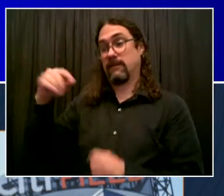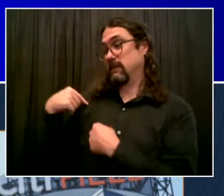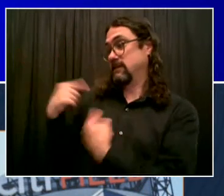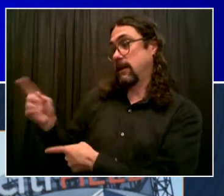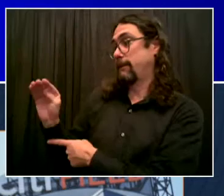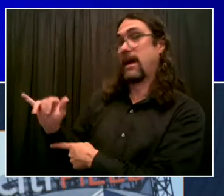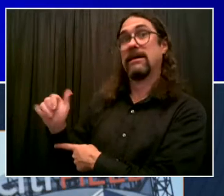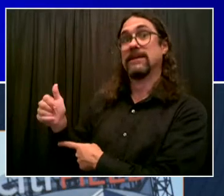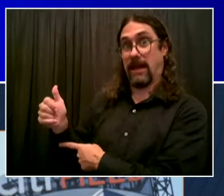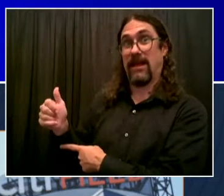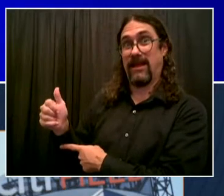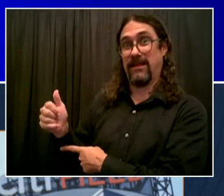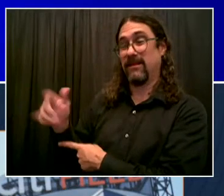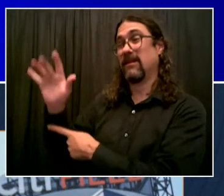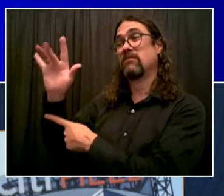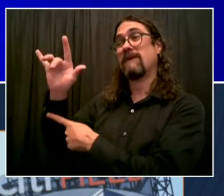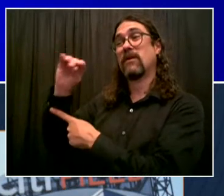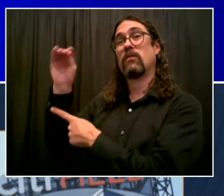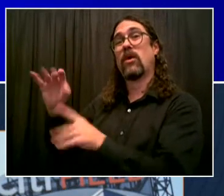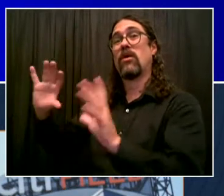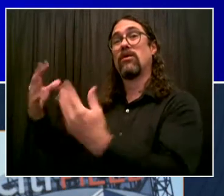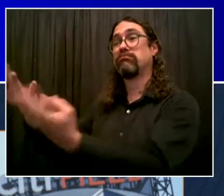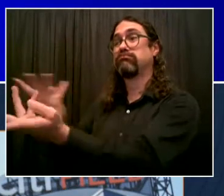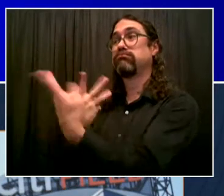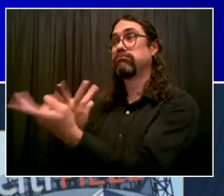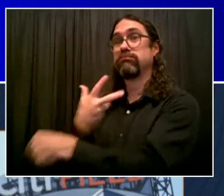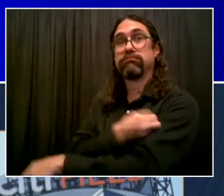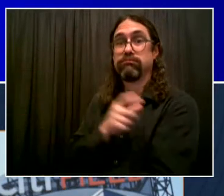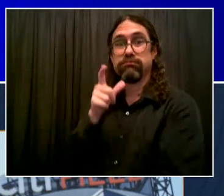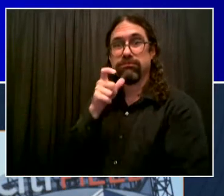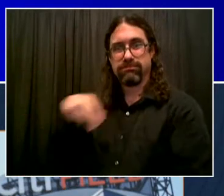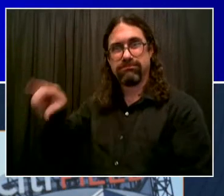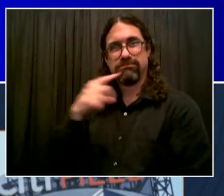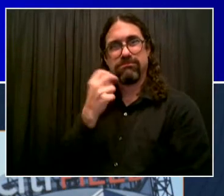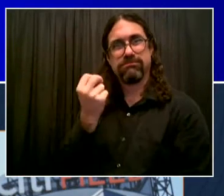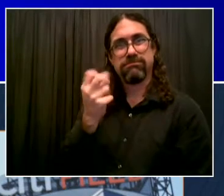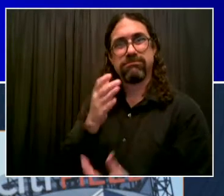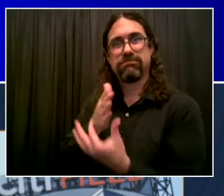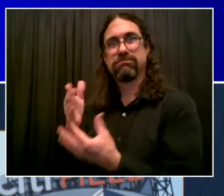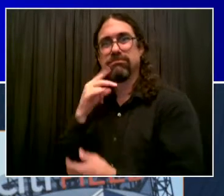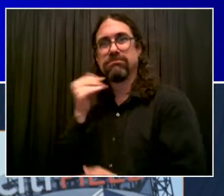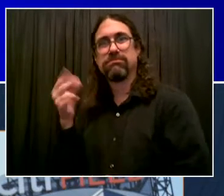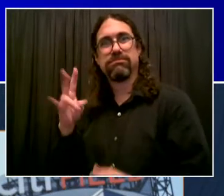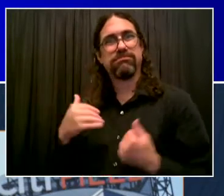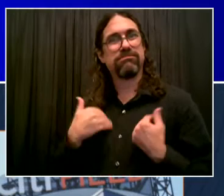MAY 10th, 25% OF THE DOSES HAVE GONE TO 12-17- YEAR-OLDS AT